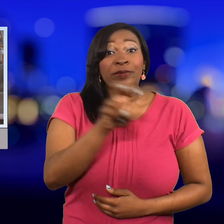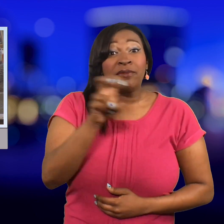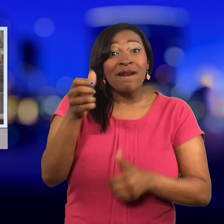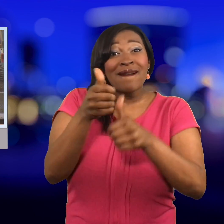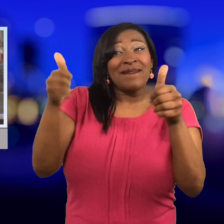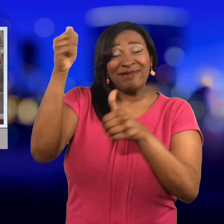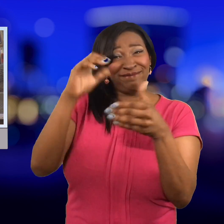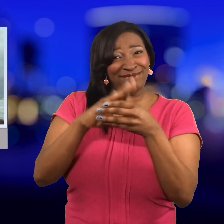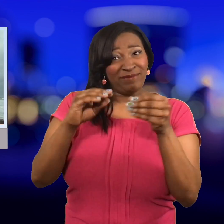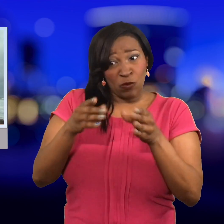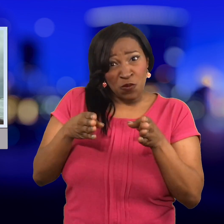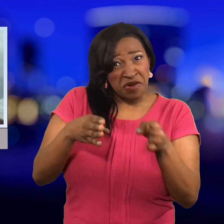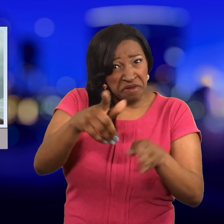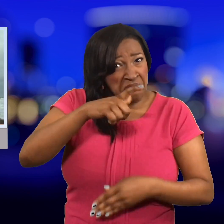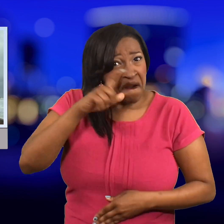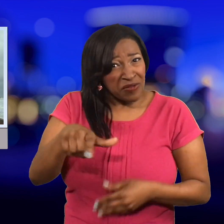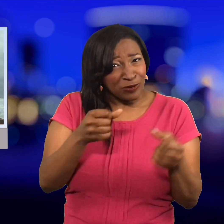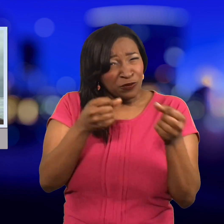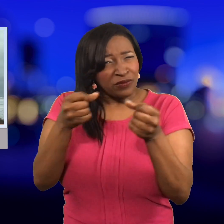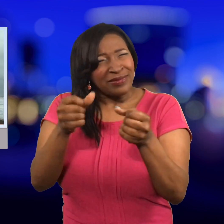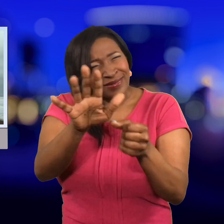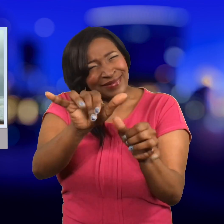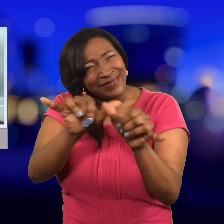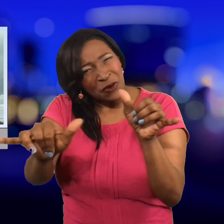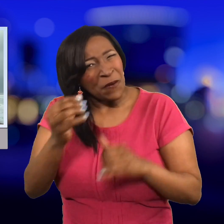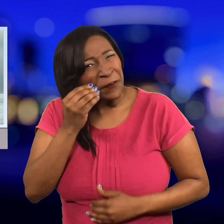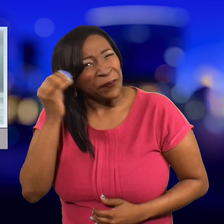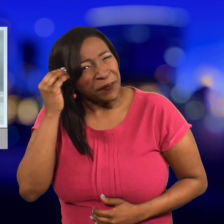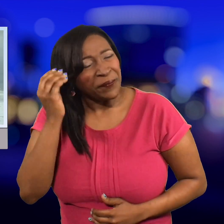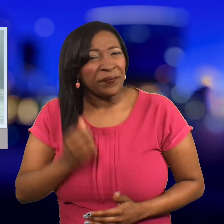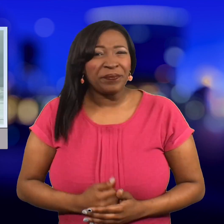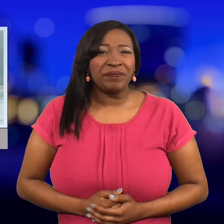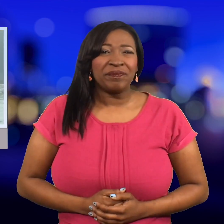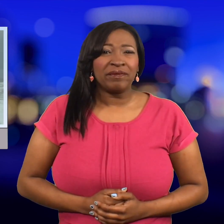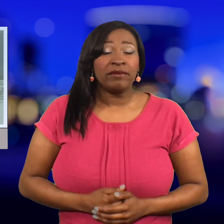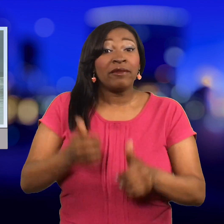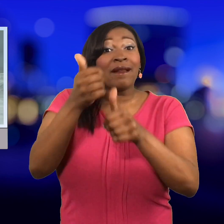Transportation officials say if you don't have to be on the road, stay home.